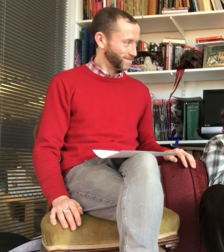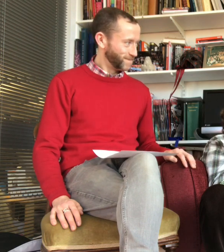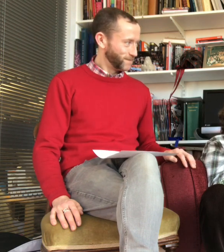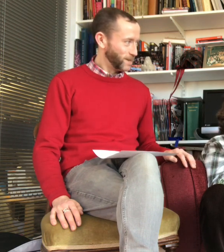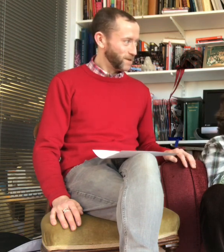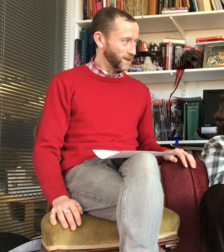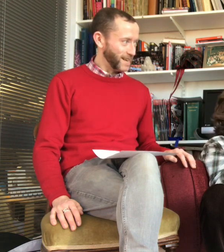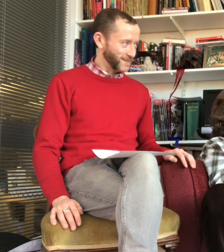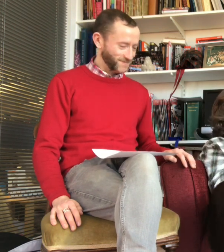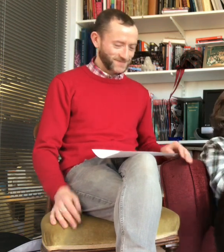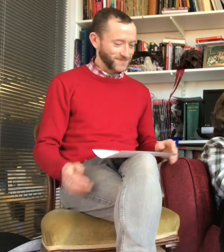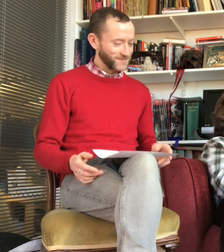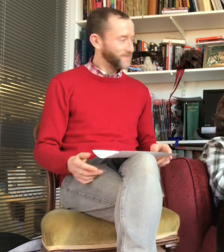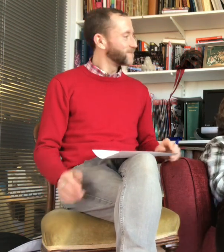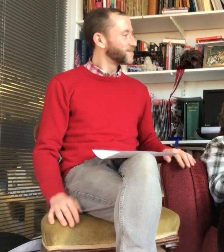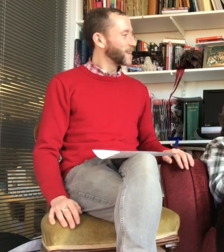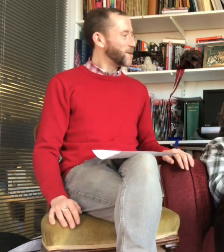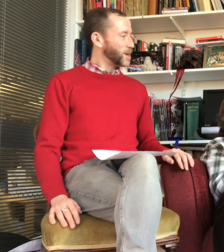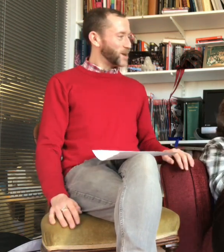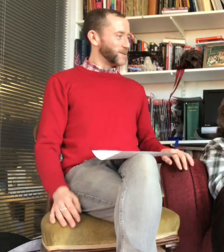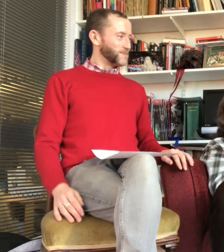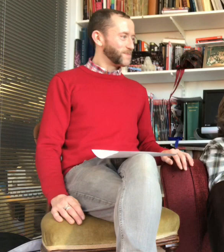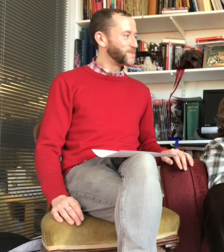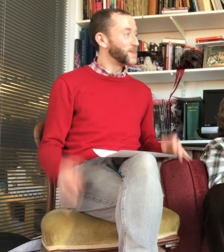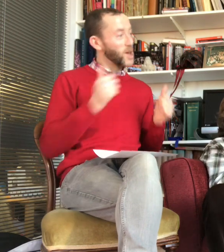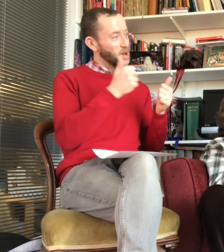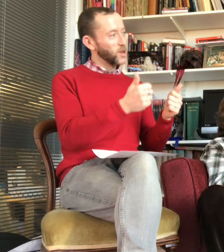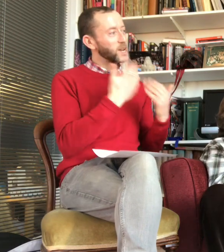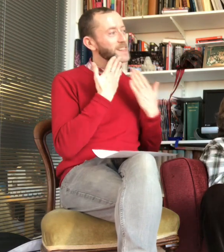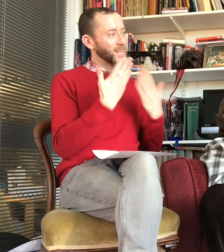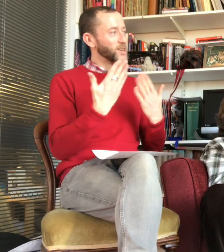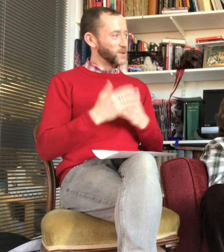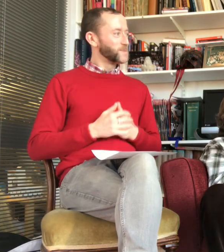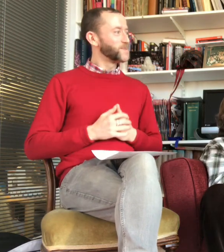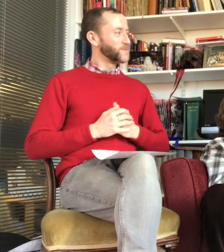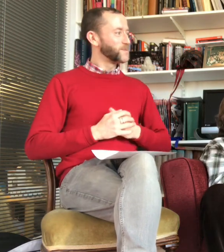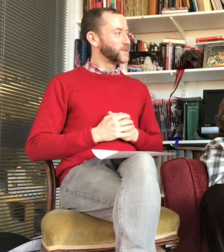Lovely, how are you? Good thank you.